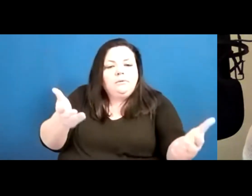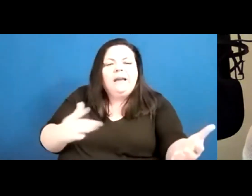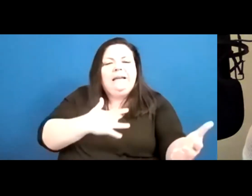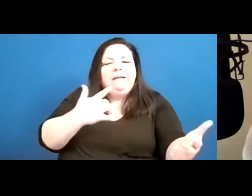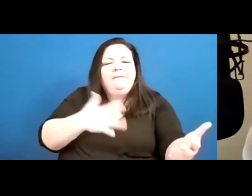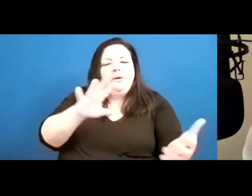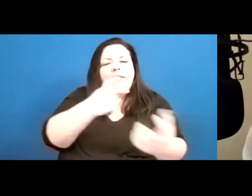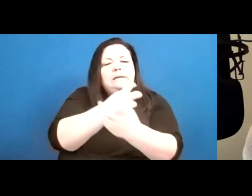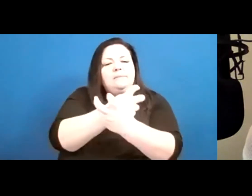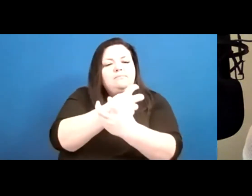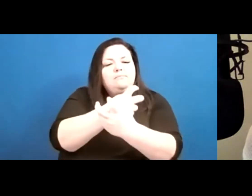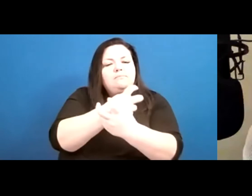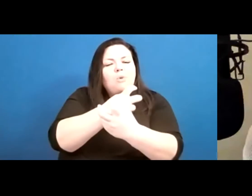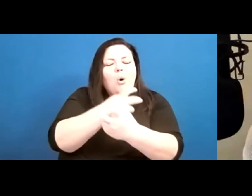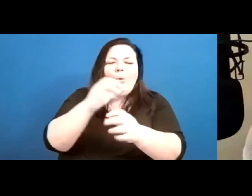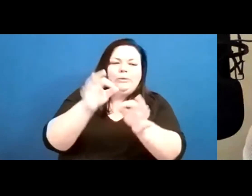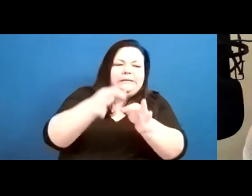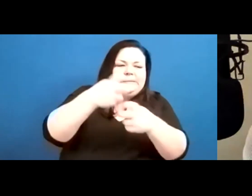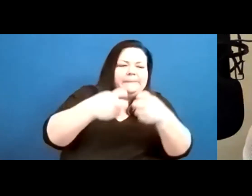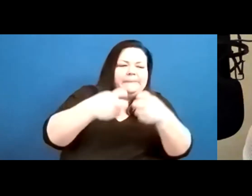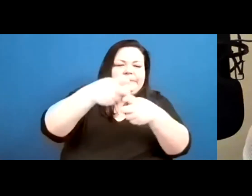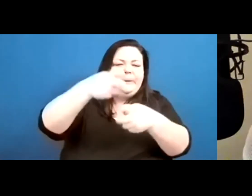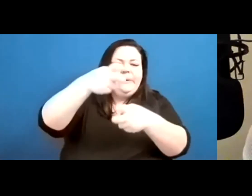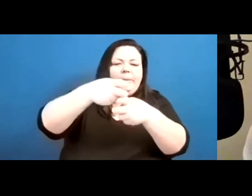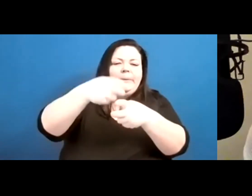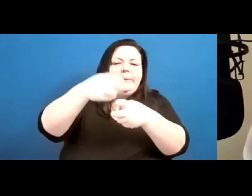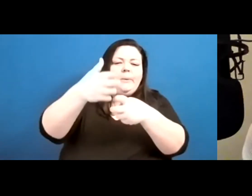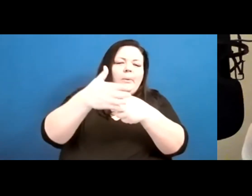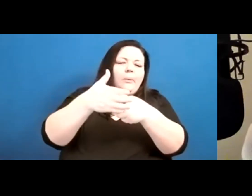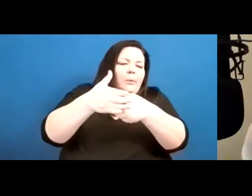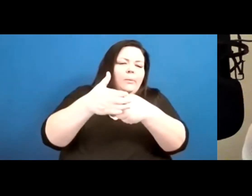the little ridges of the spine/ with my palm, the tiny smooth stone/